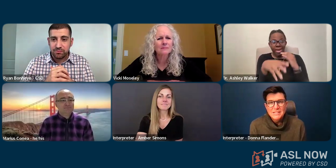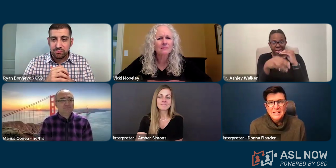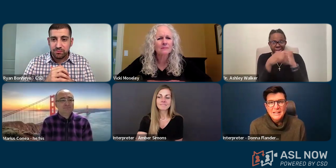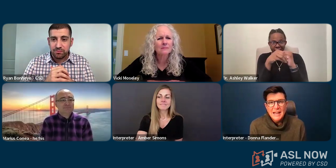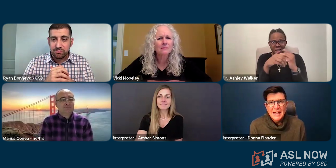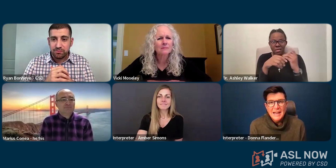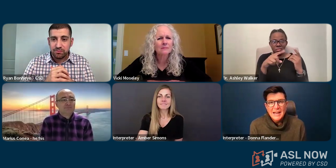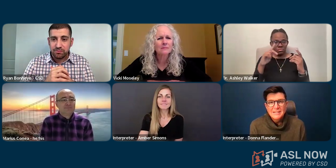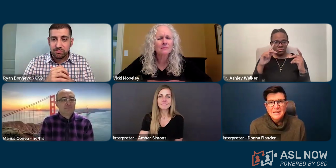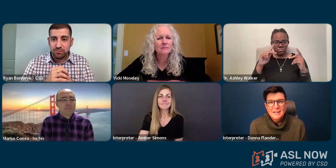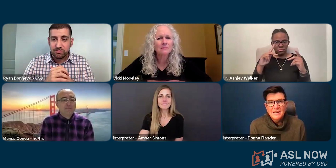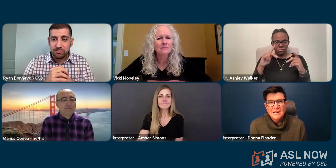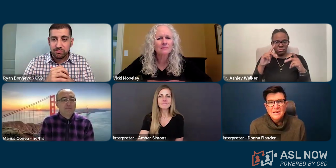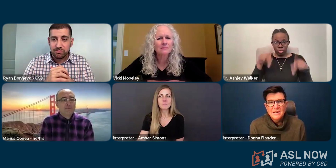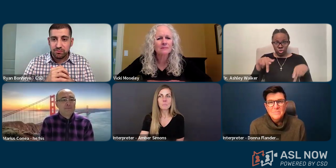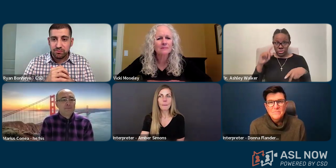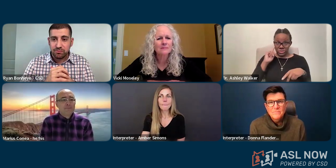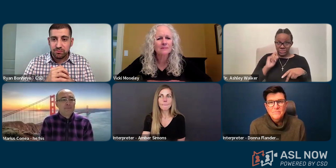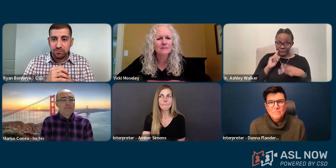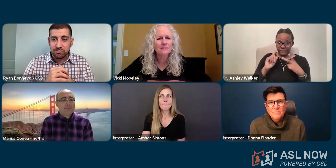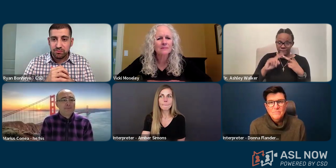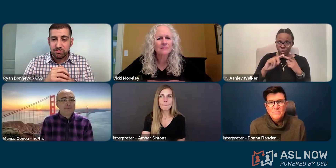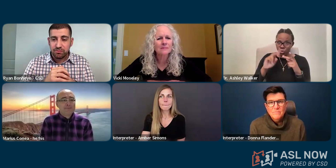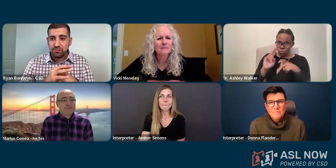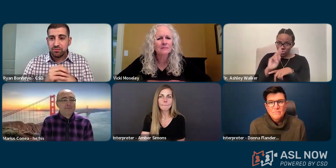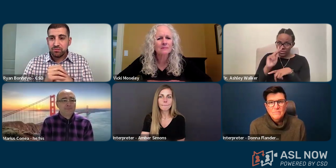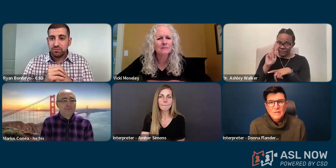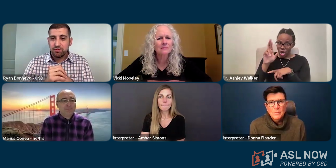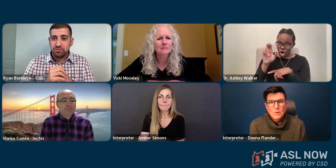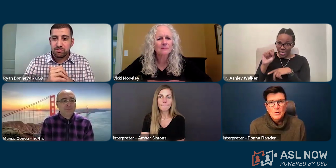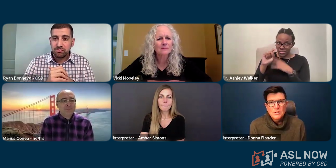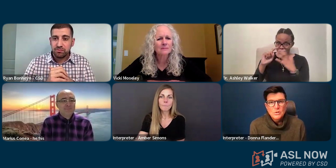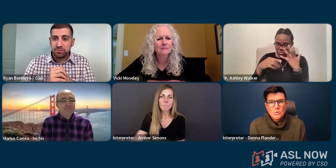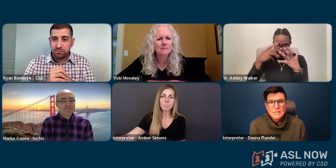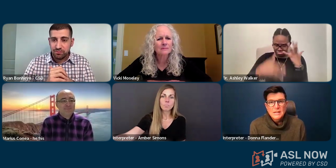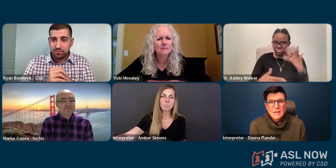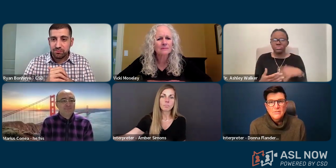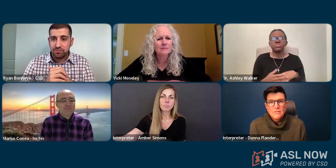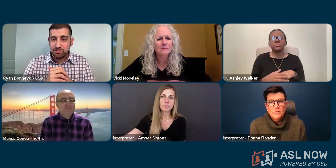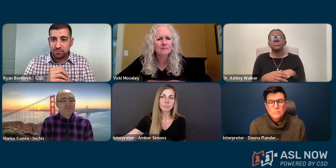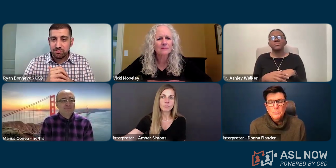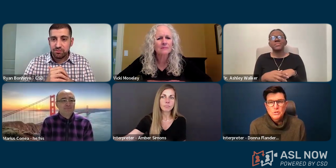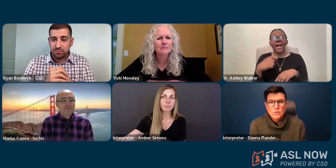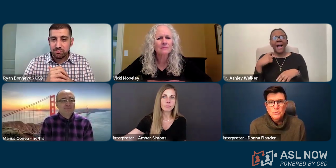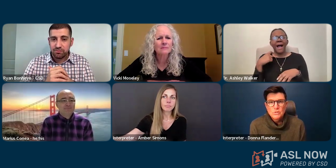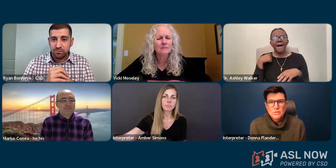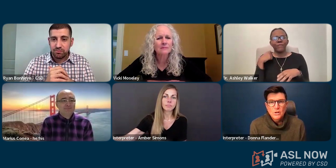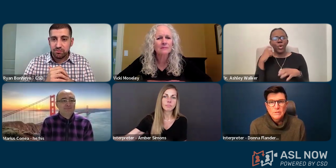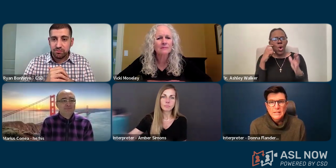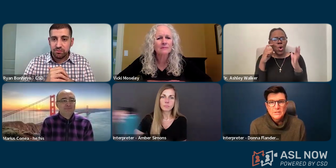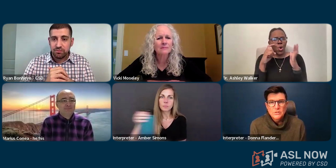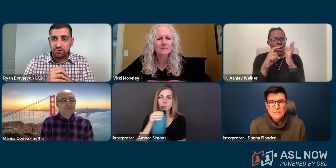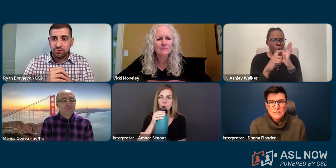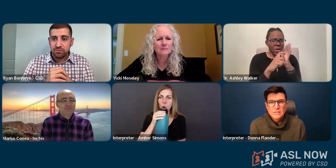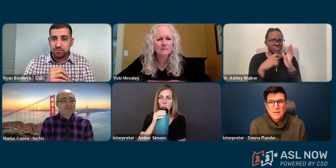I wanted to add a person who is deaf, person who uses video relay services